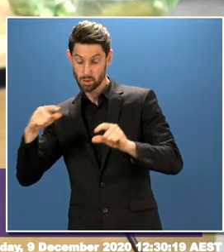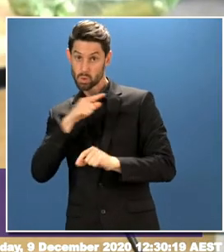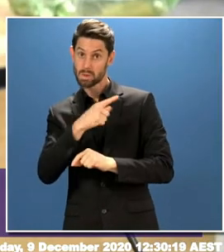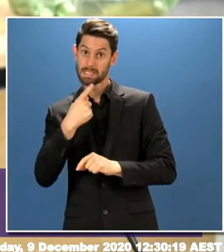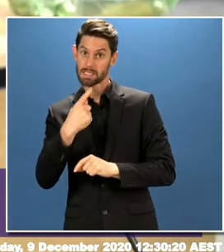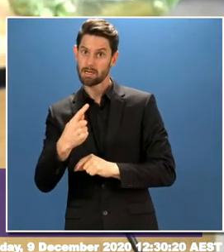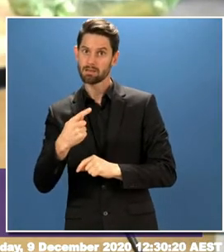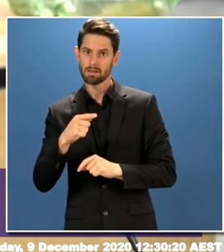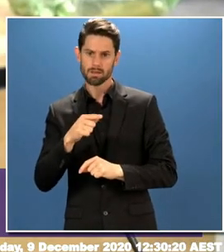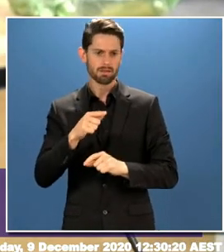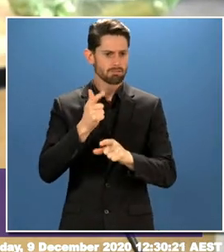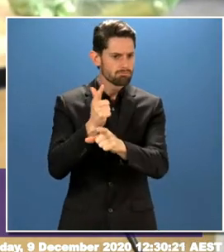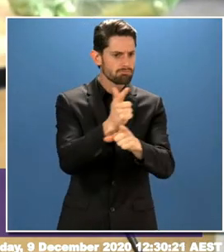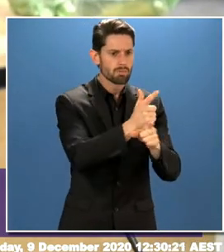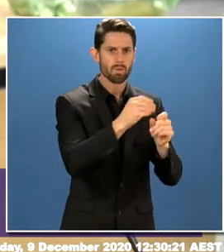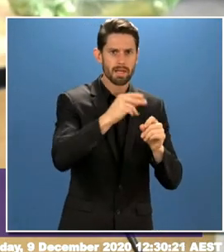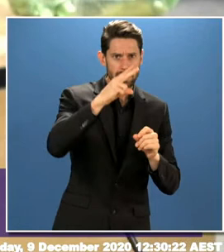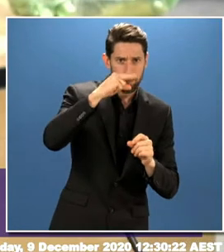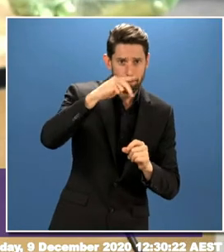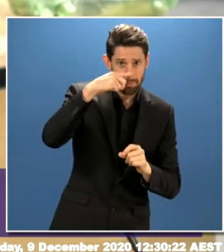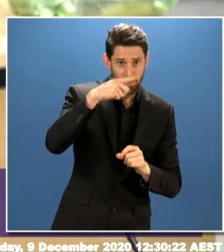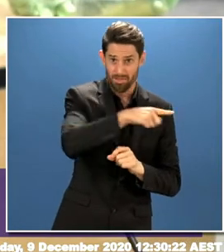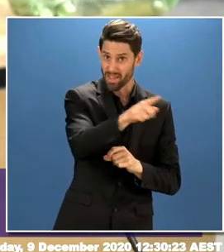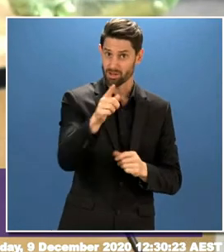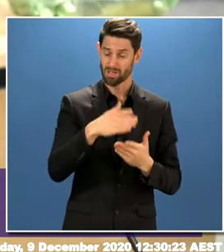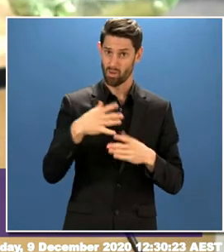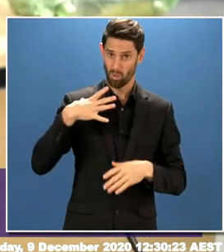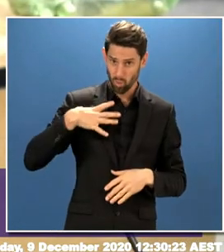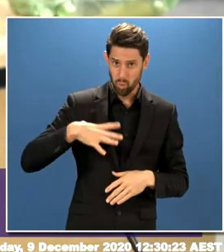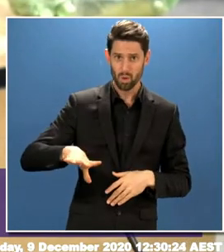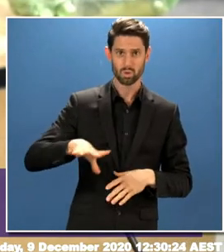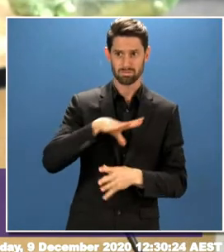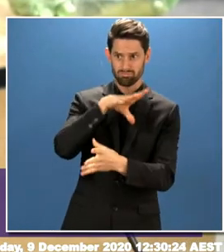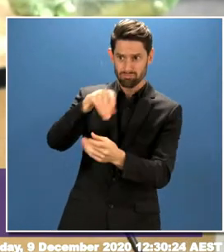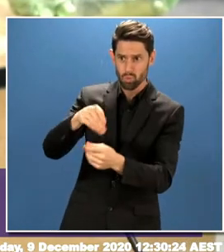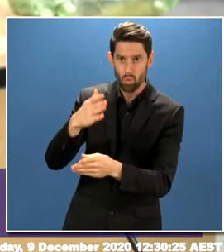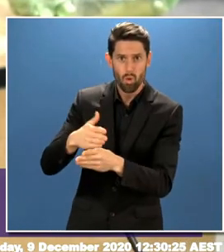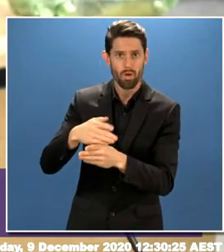your perspective, when you're looking at that, that they want to contribute and they want to be a part of the workforce. Is that right?